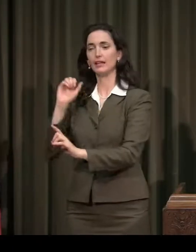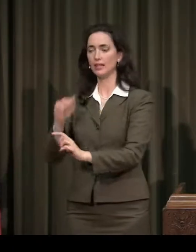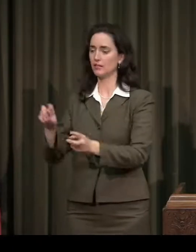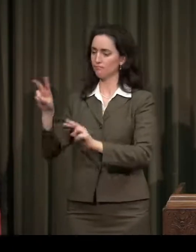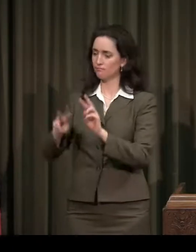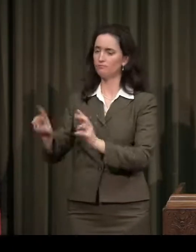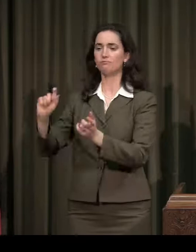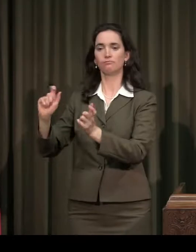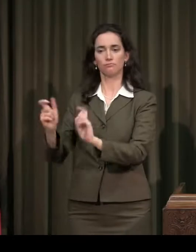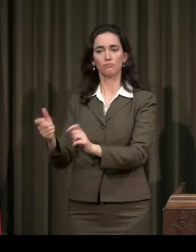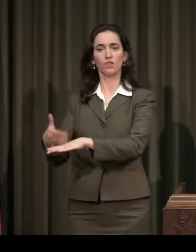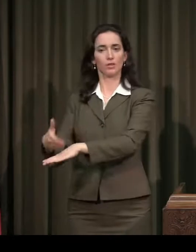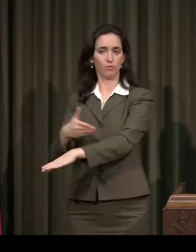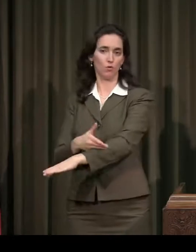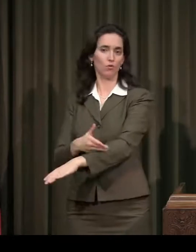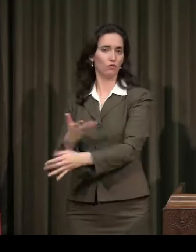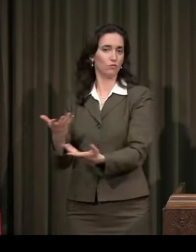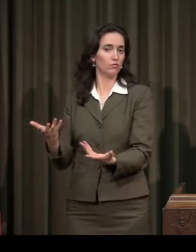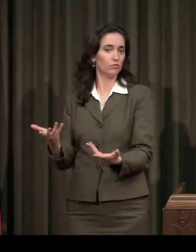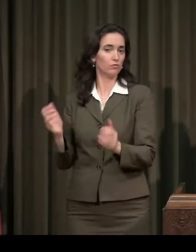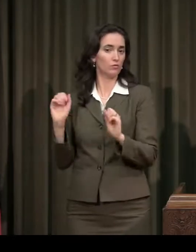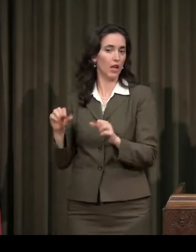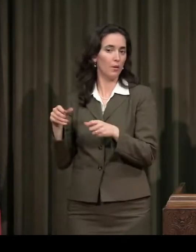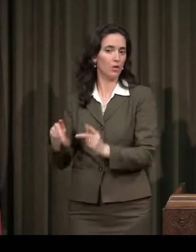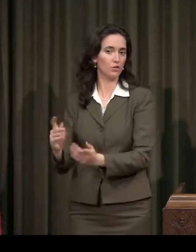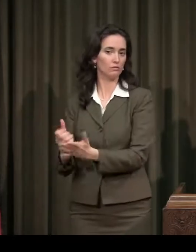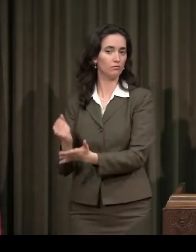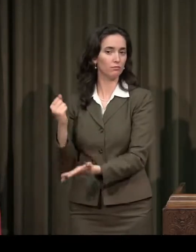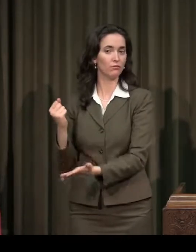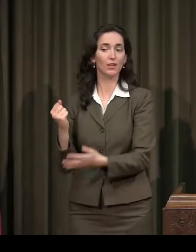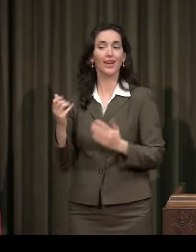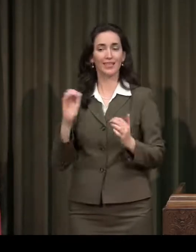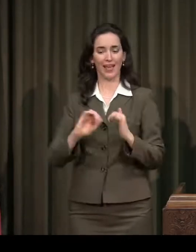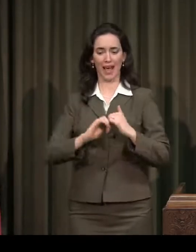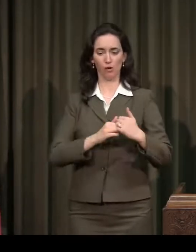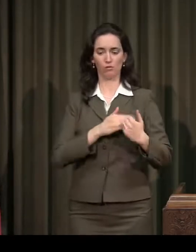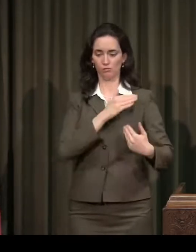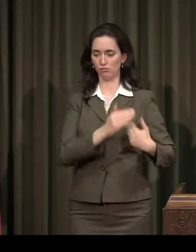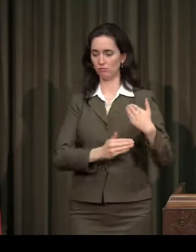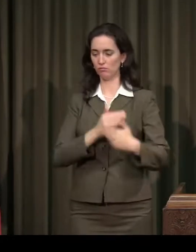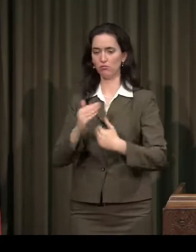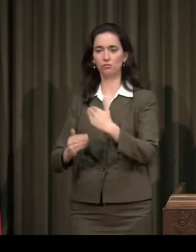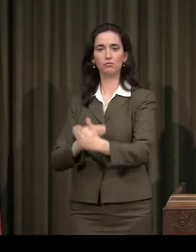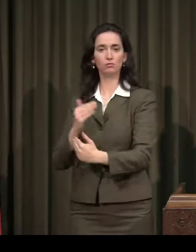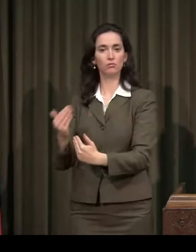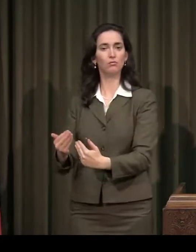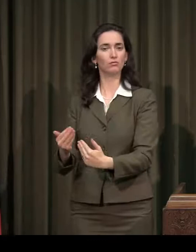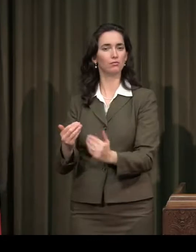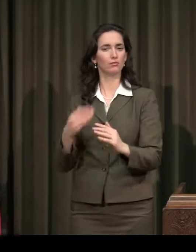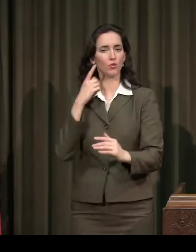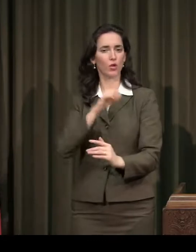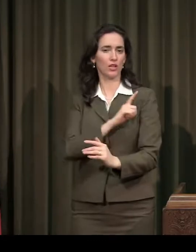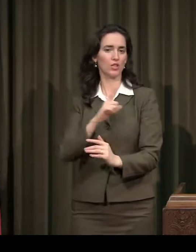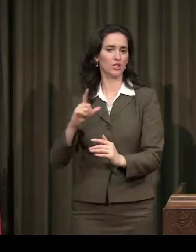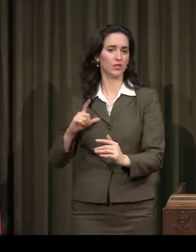the normal course of operations here in the legislature and i look forward to